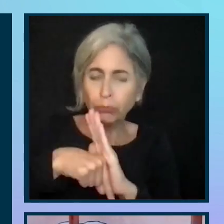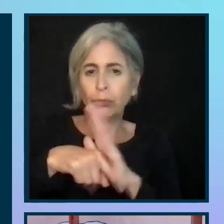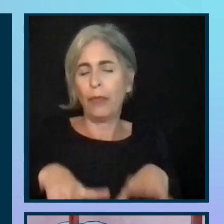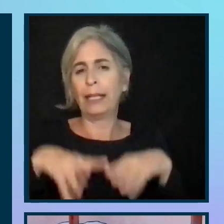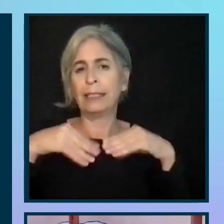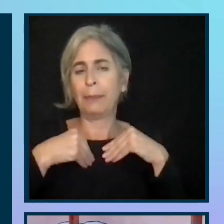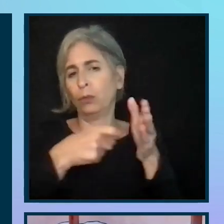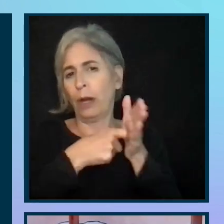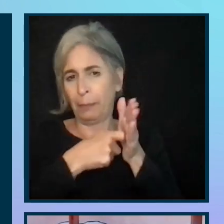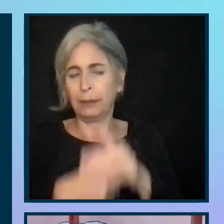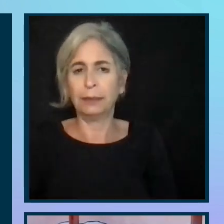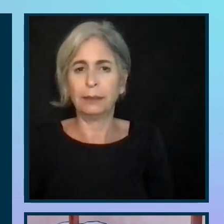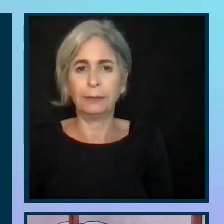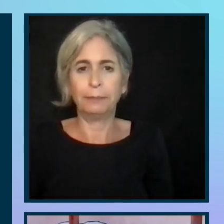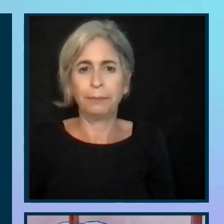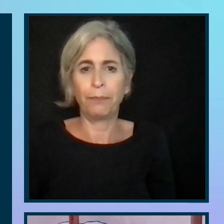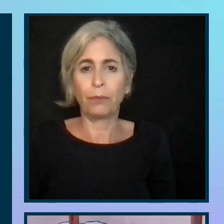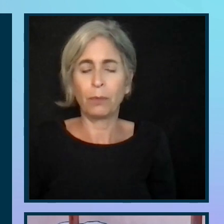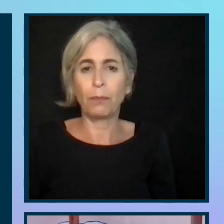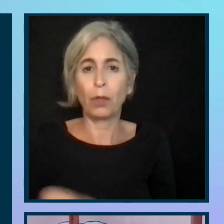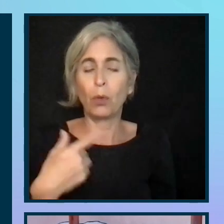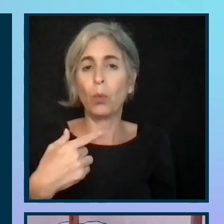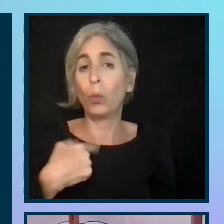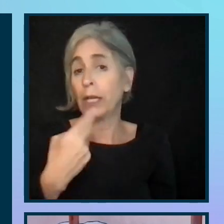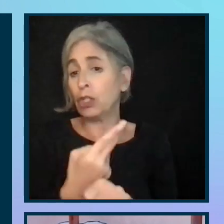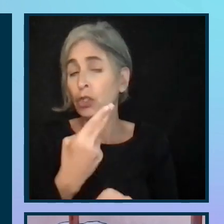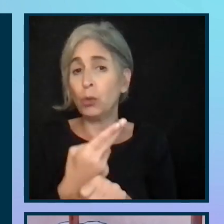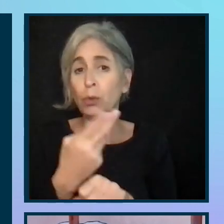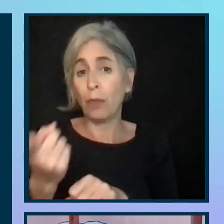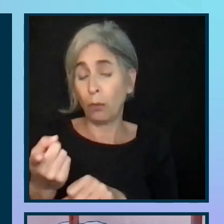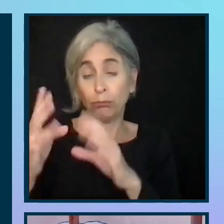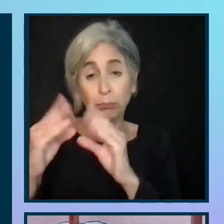so we can leverage either of those same meetings or a similar meeting